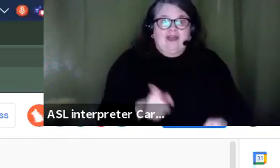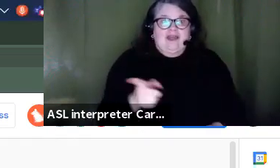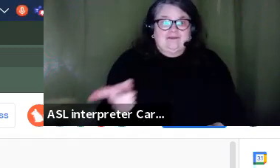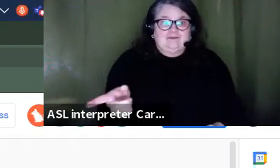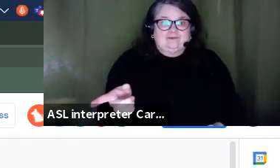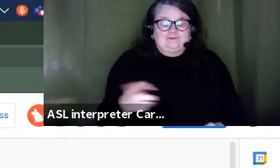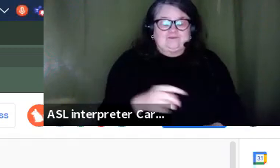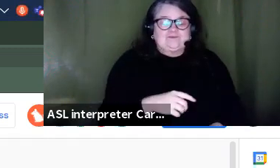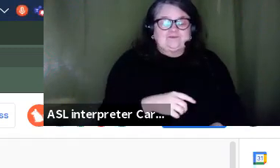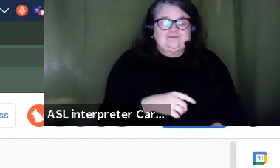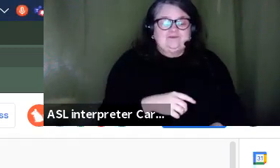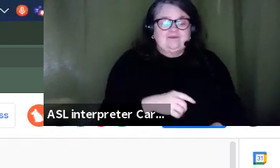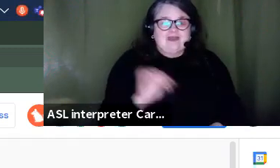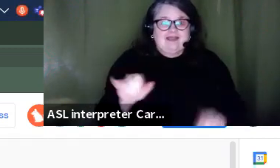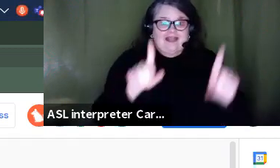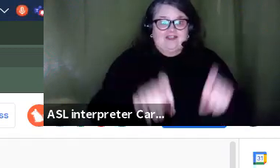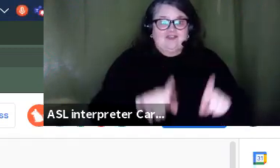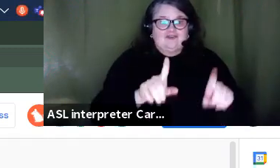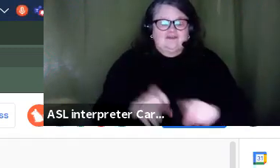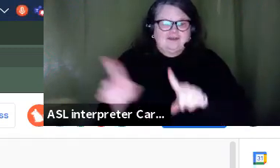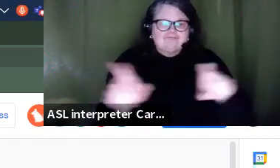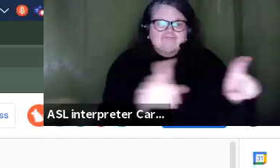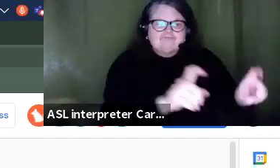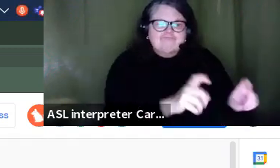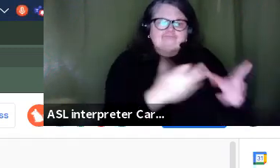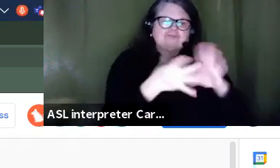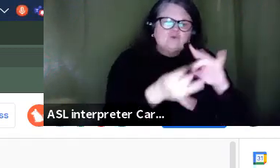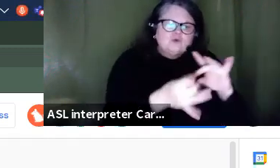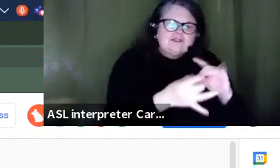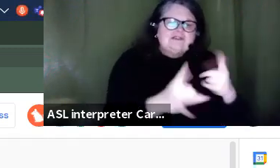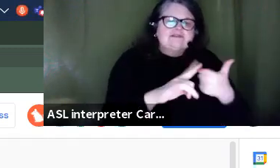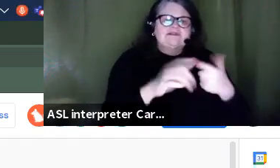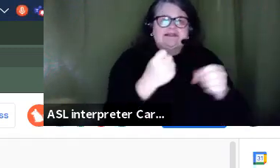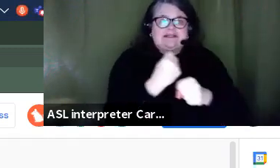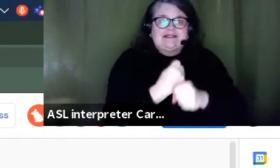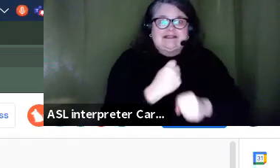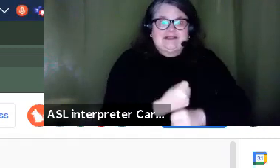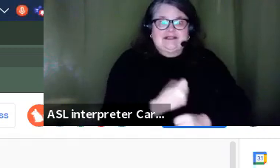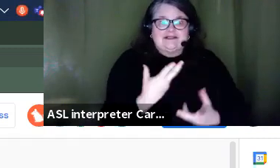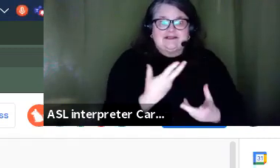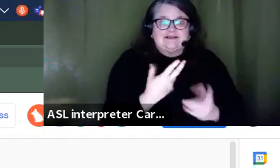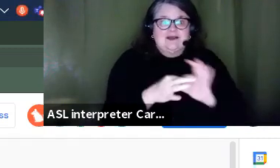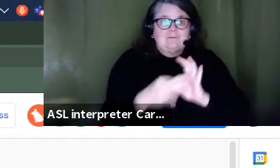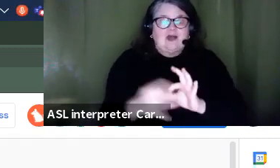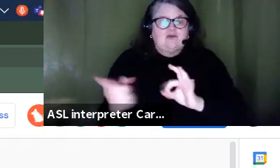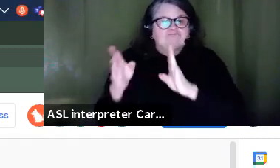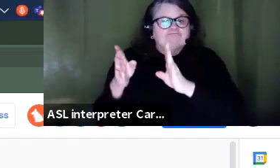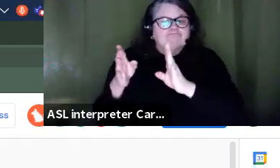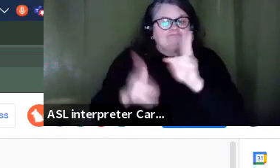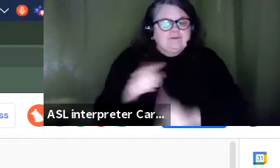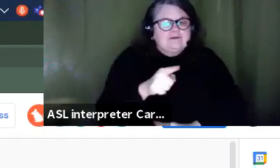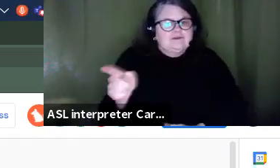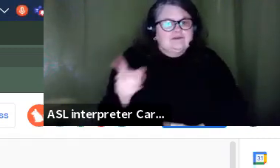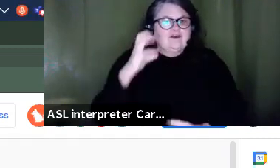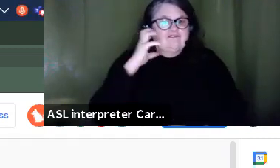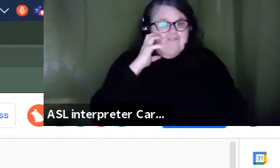introduce it. The nobody is disposable coalition created a